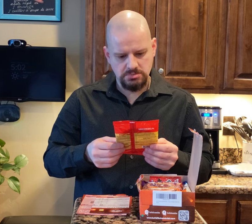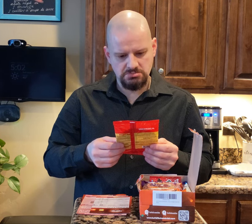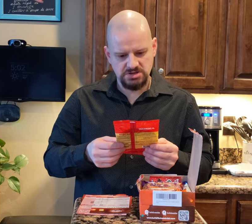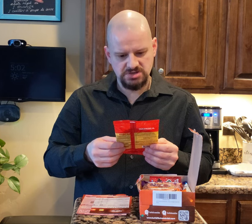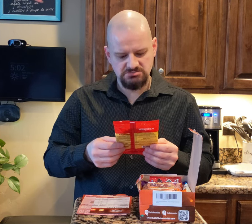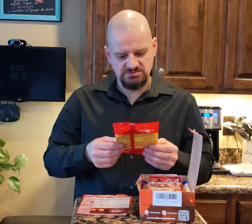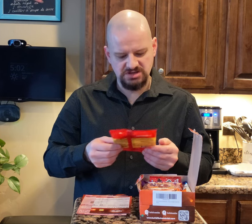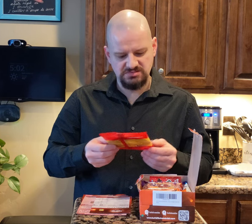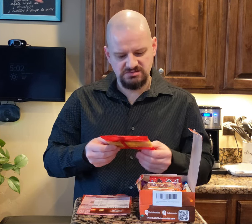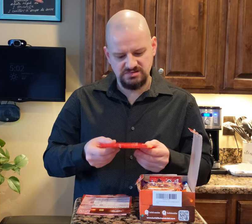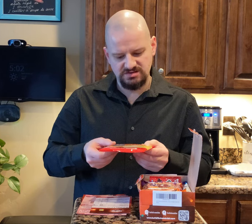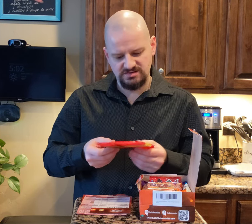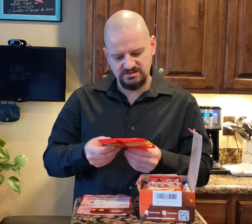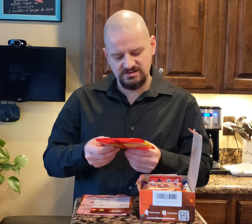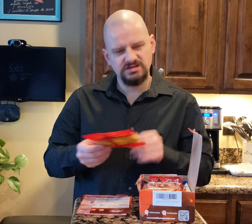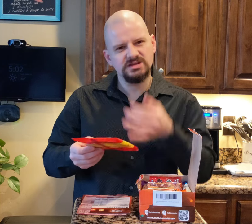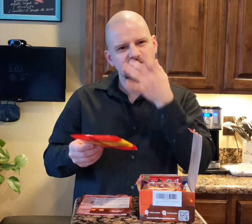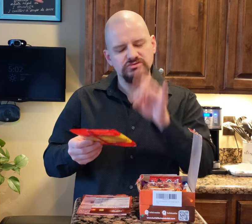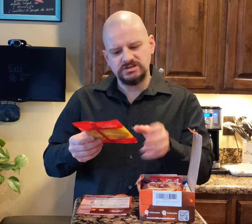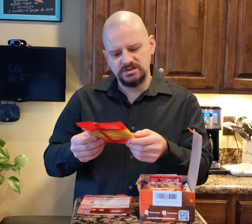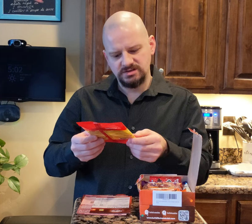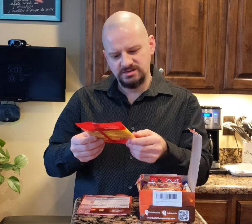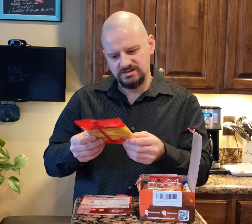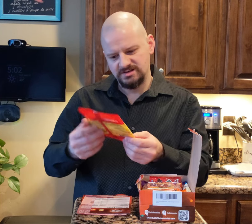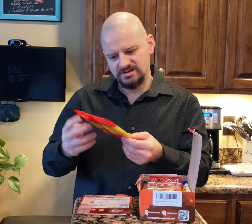My, my, my, that's interesting.